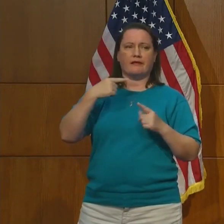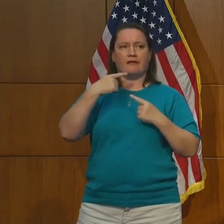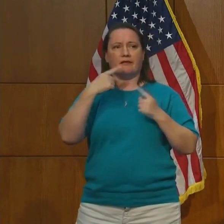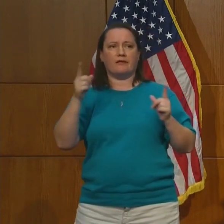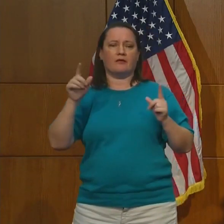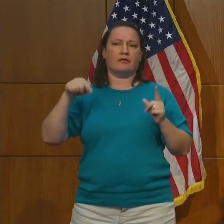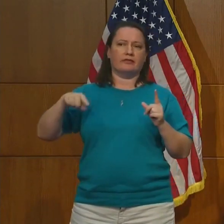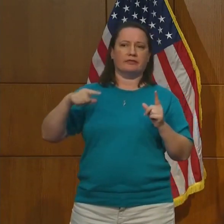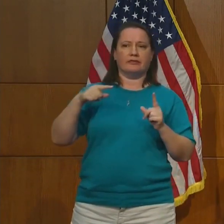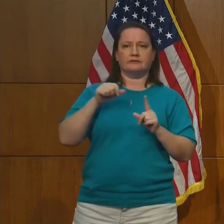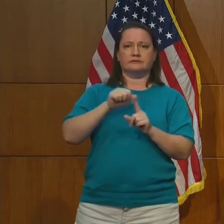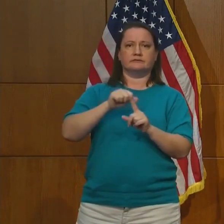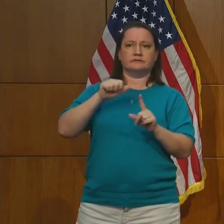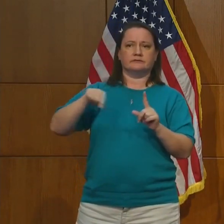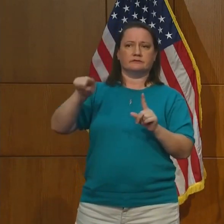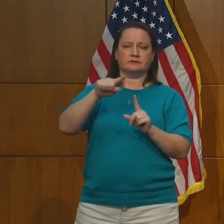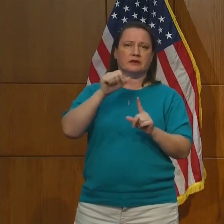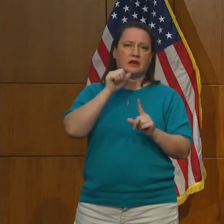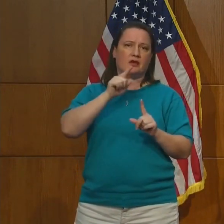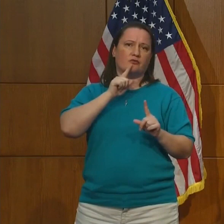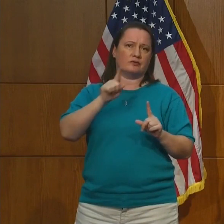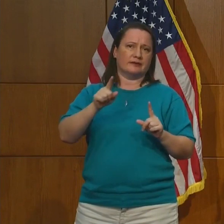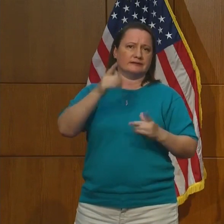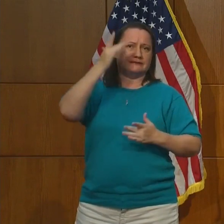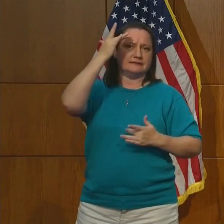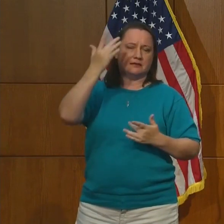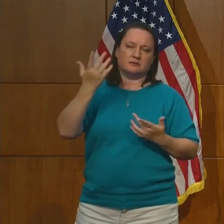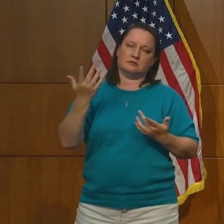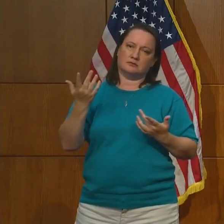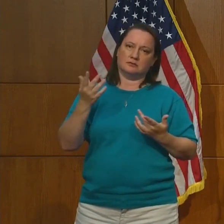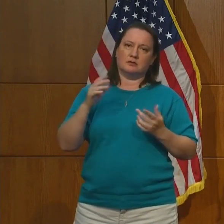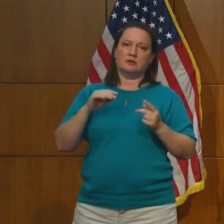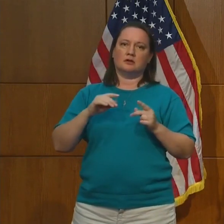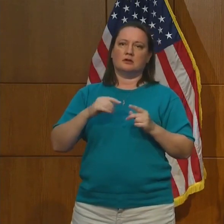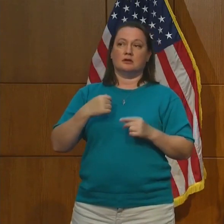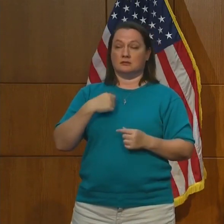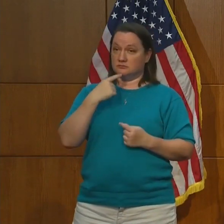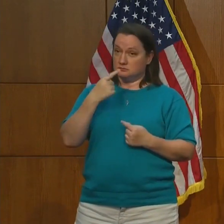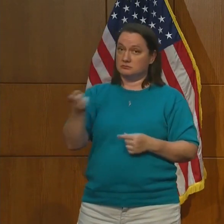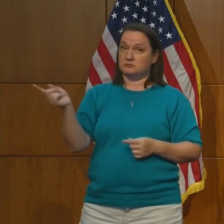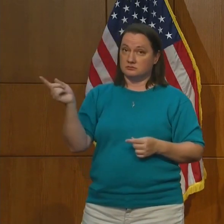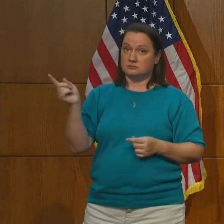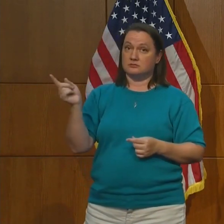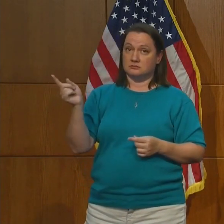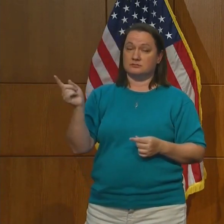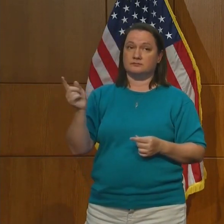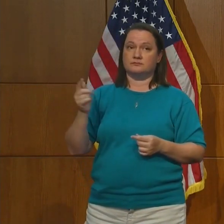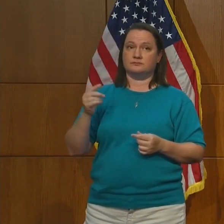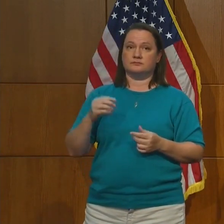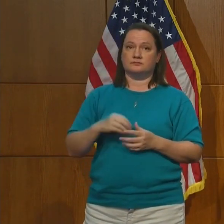QUESTION N. THE QUESTION IS HAVE WE RISK TO IN THAT THAT